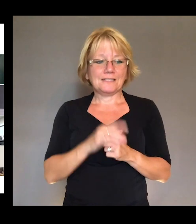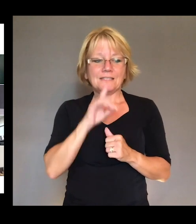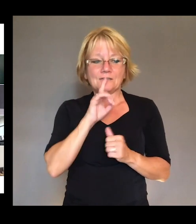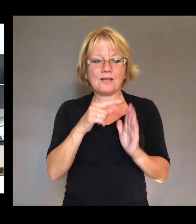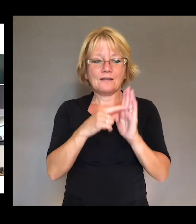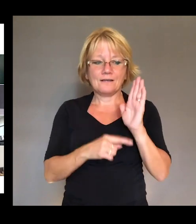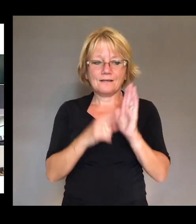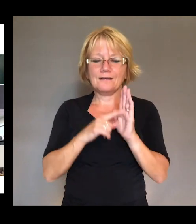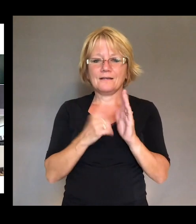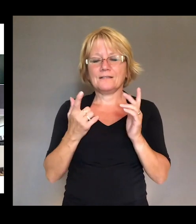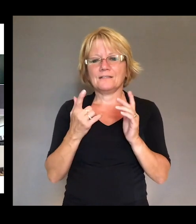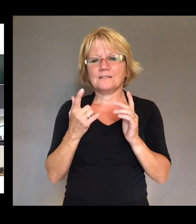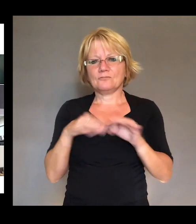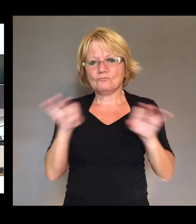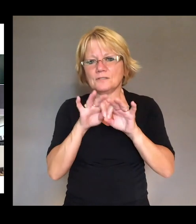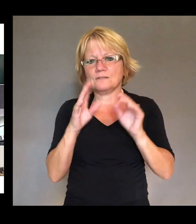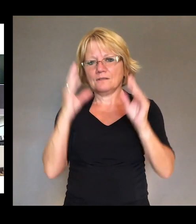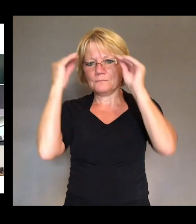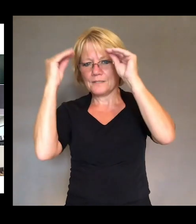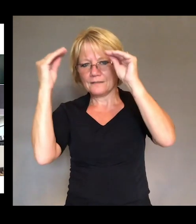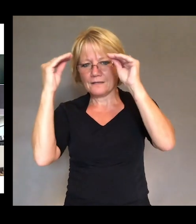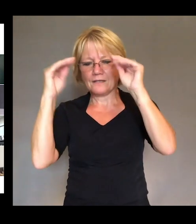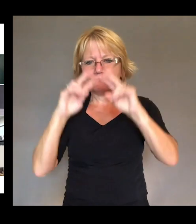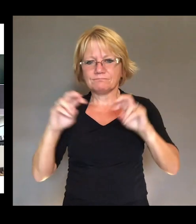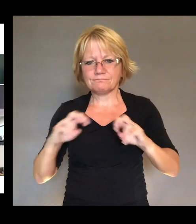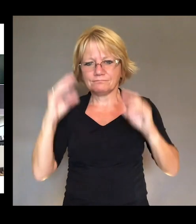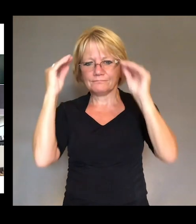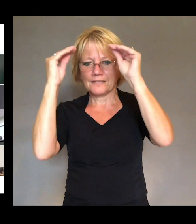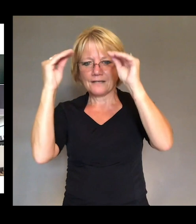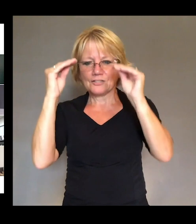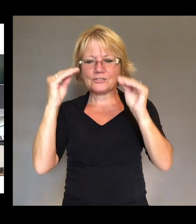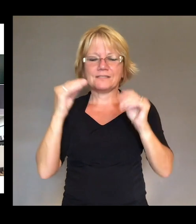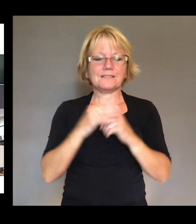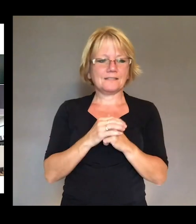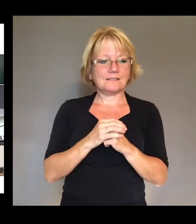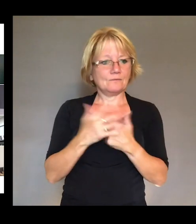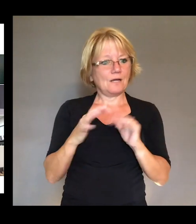the canons of the so called critical pedagogy and culturally relevant teaching.